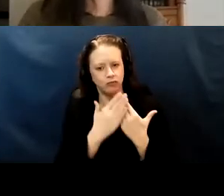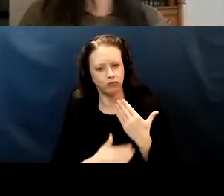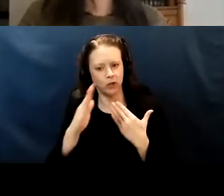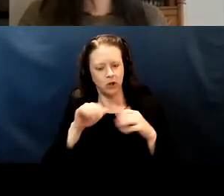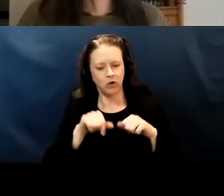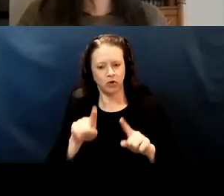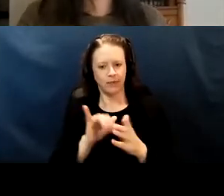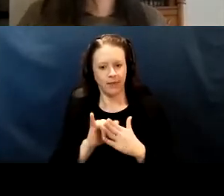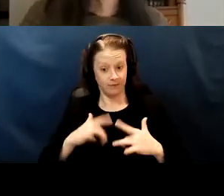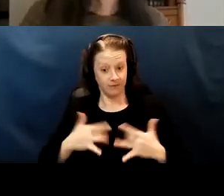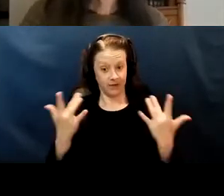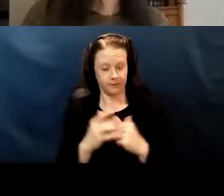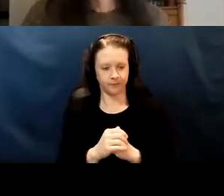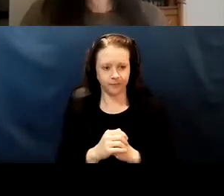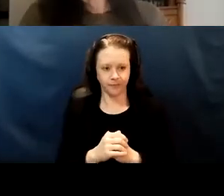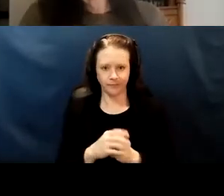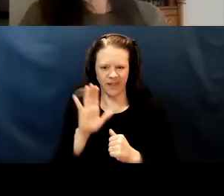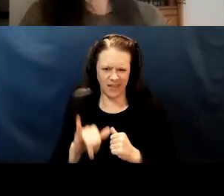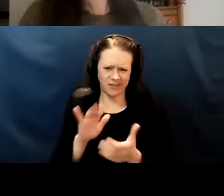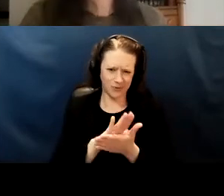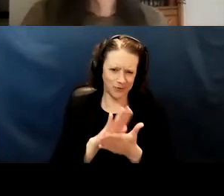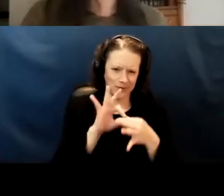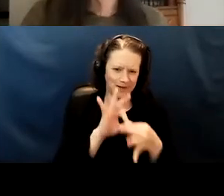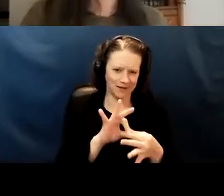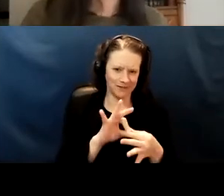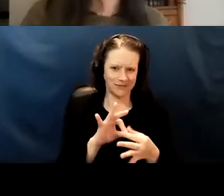the event. So this is school-related so it's focussed